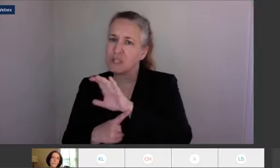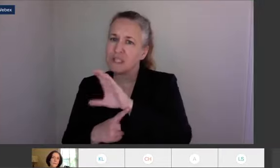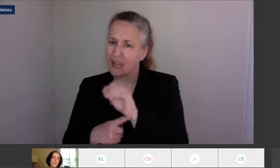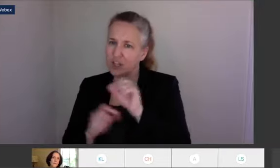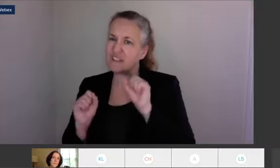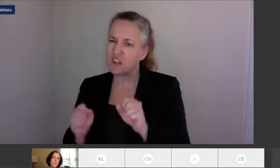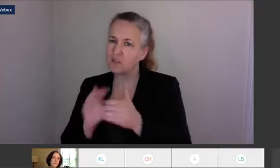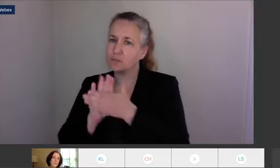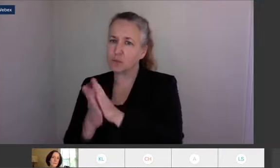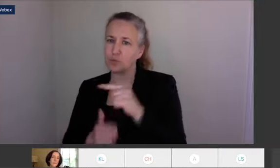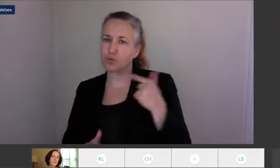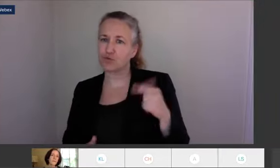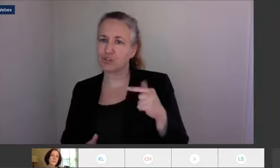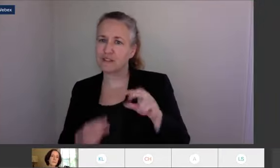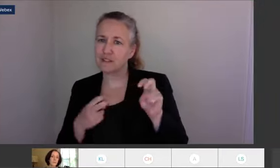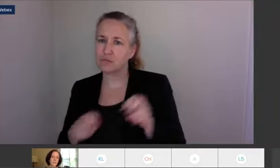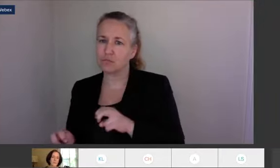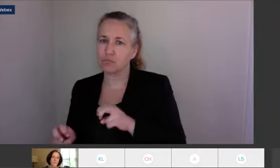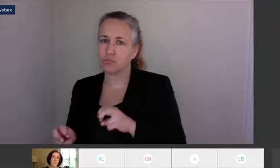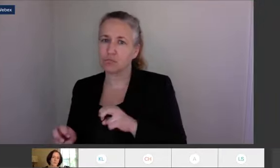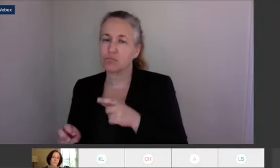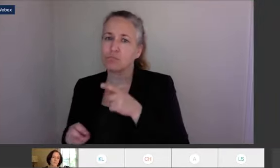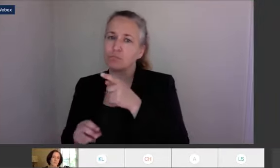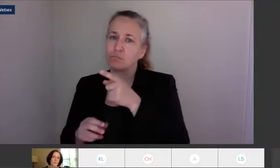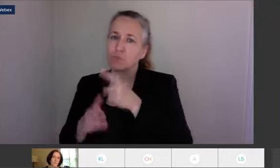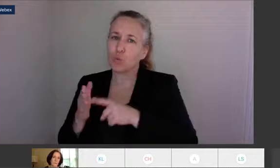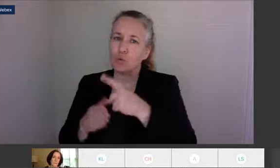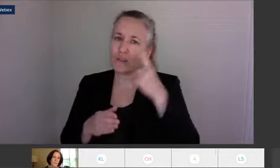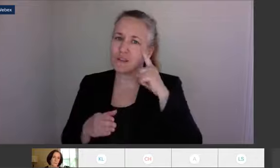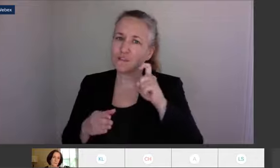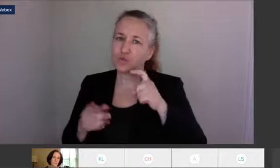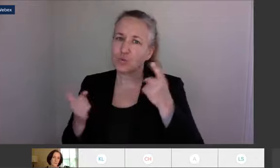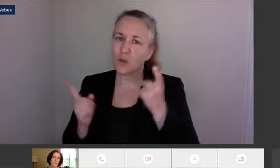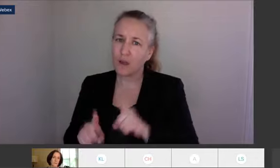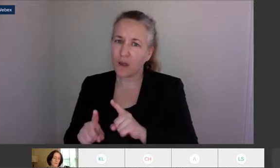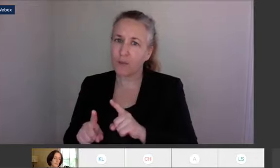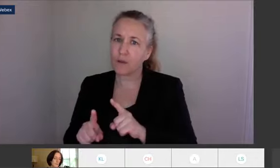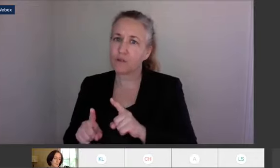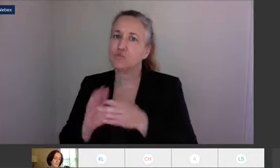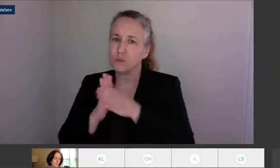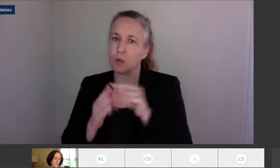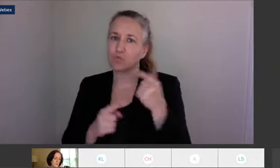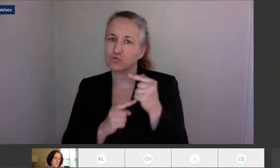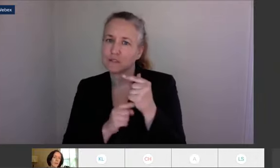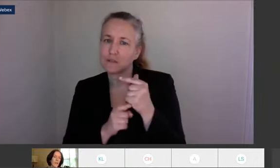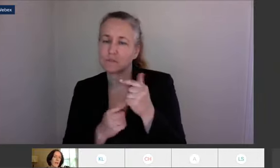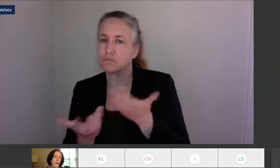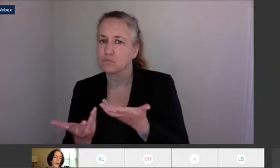to the green phase and what do you think needs to happen in order to get there